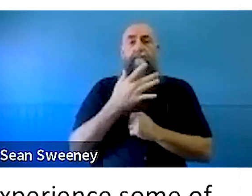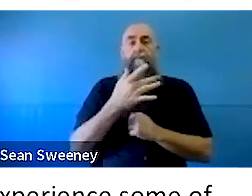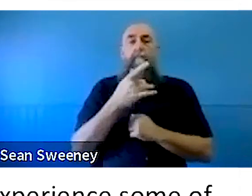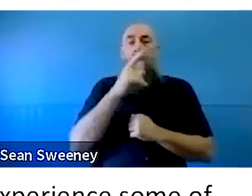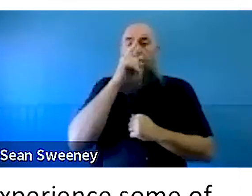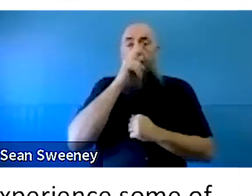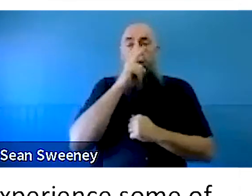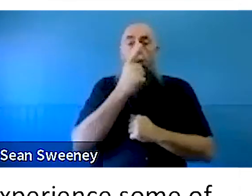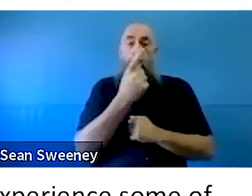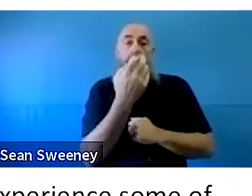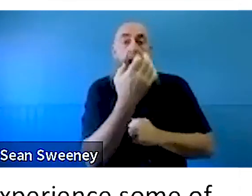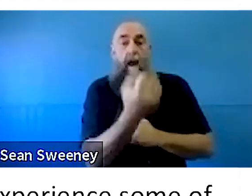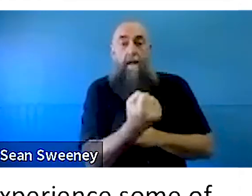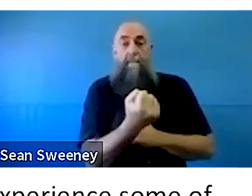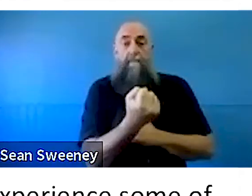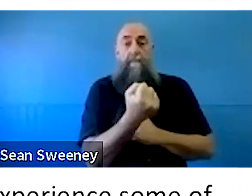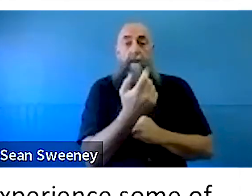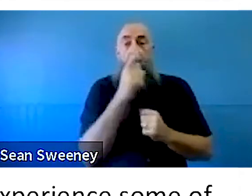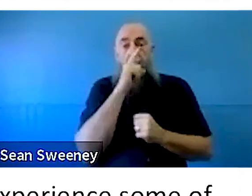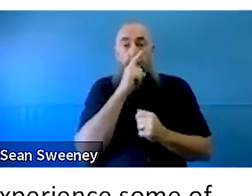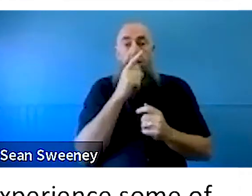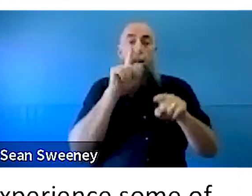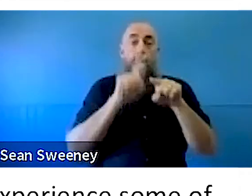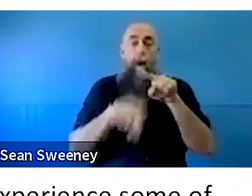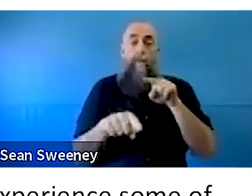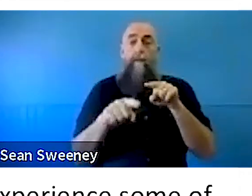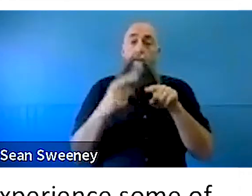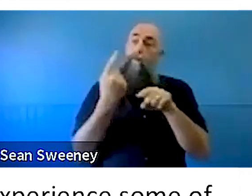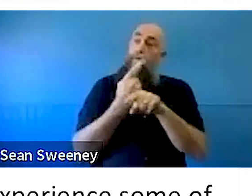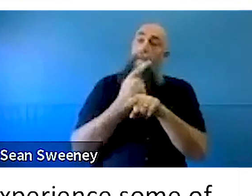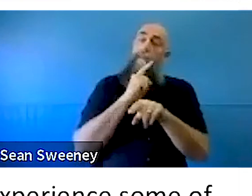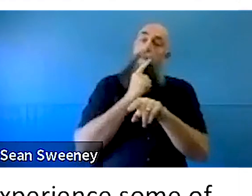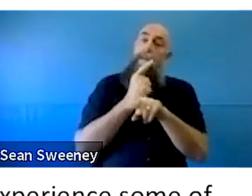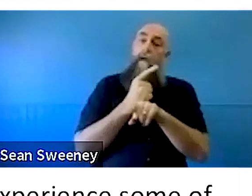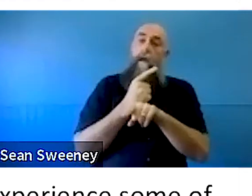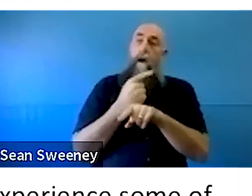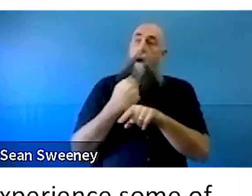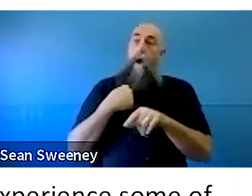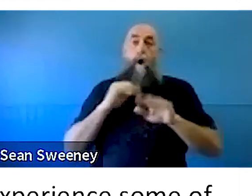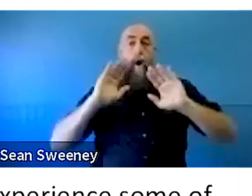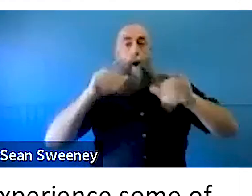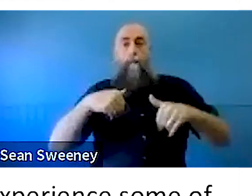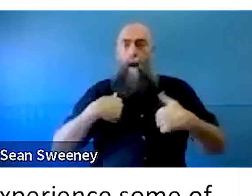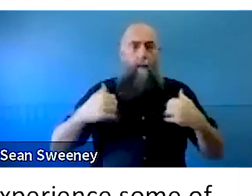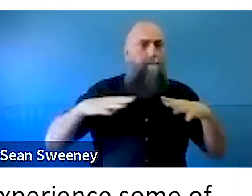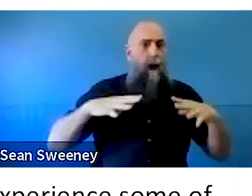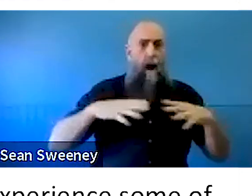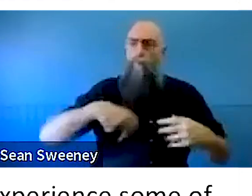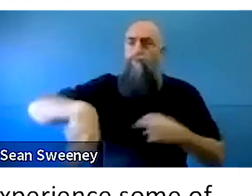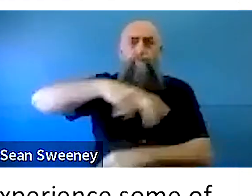People often say, when I am at home, I seem so well and they get around OK.